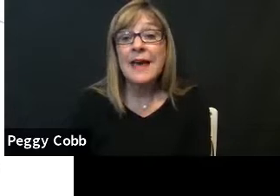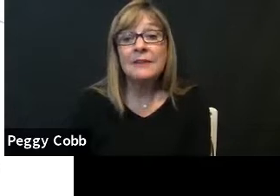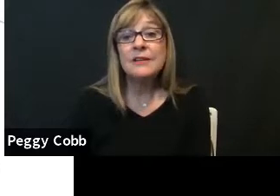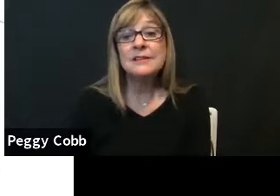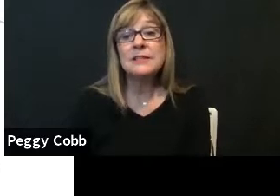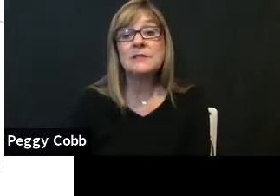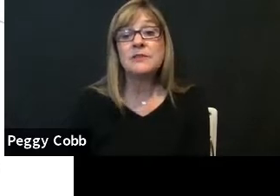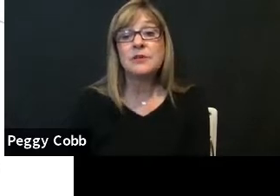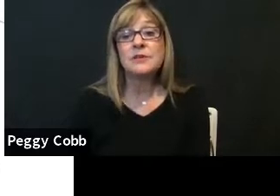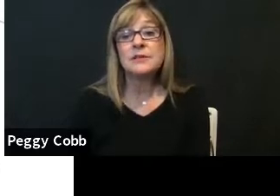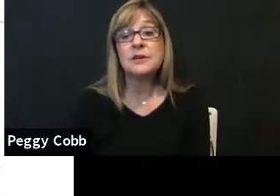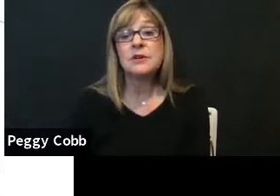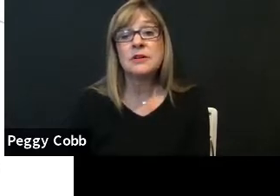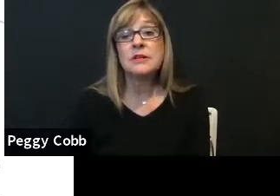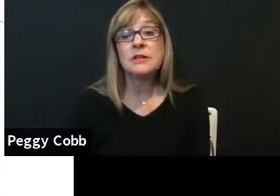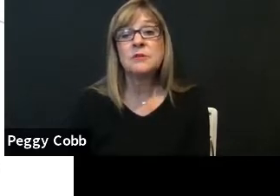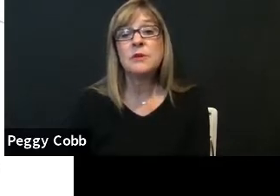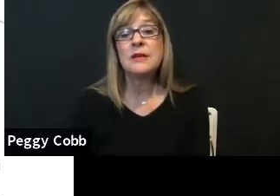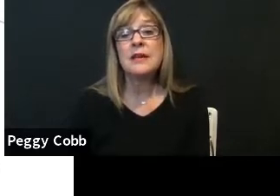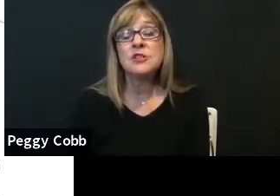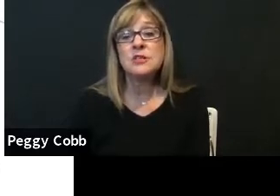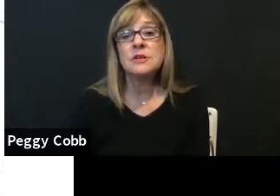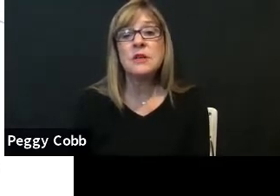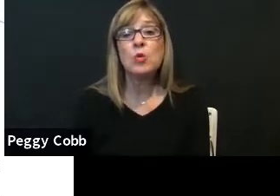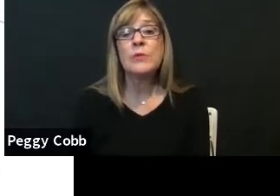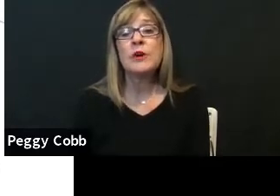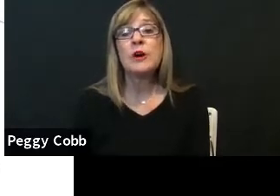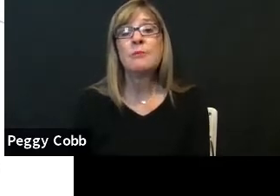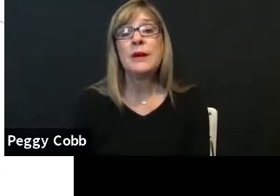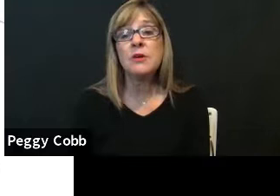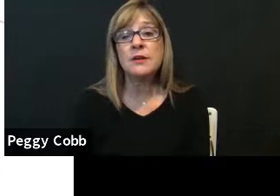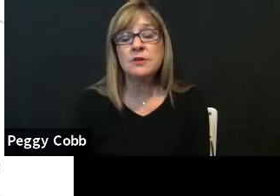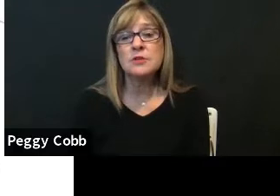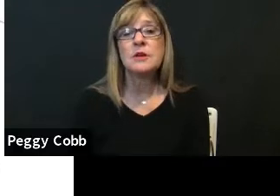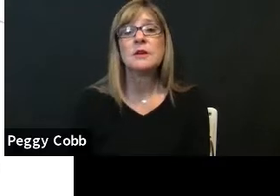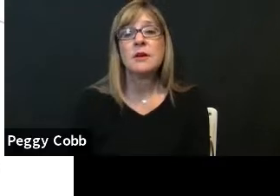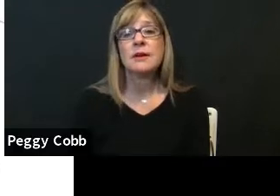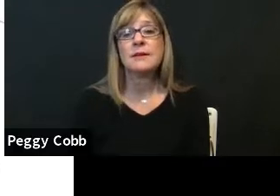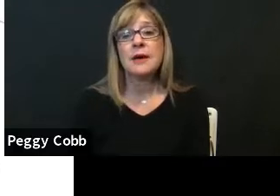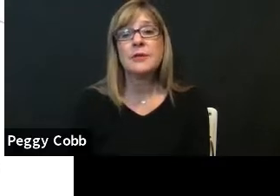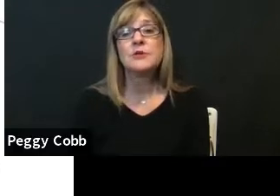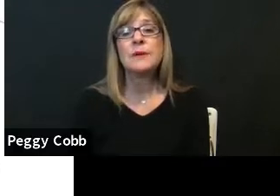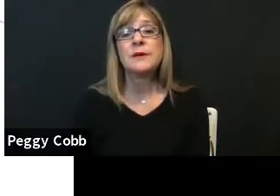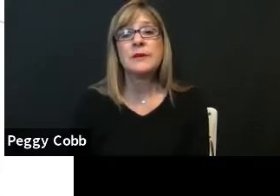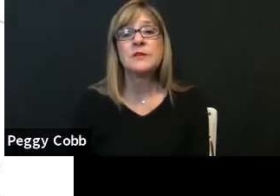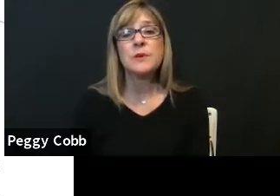The advocacy focuses on communication. When there are barriers, knocking down those barriers